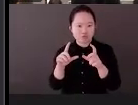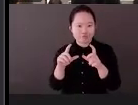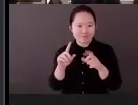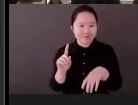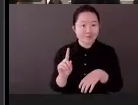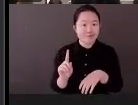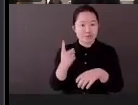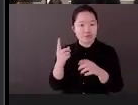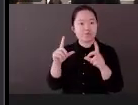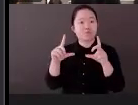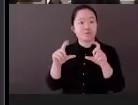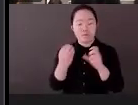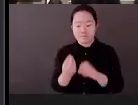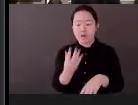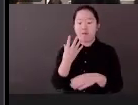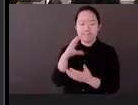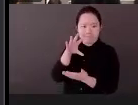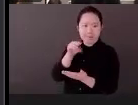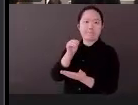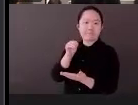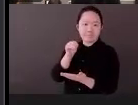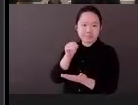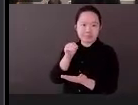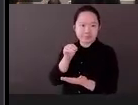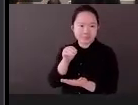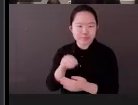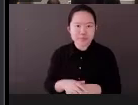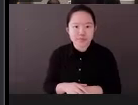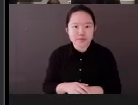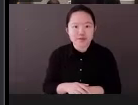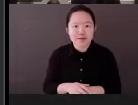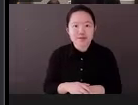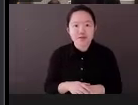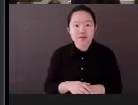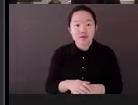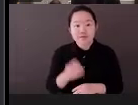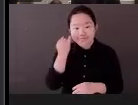And that is annotated: orange rectangles around different things.